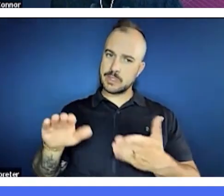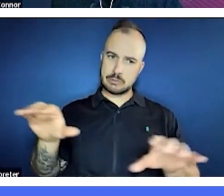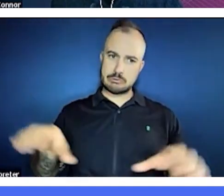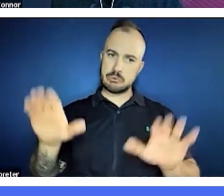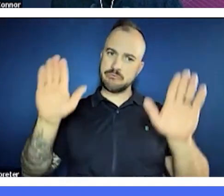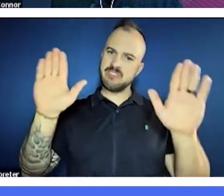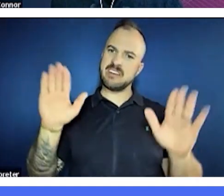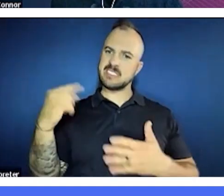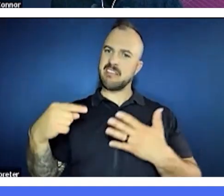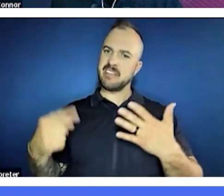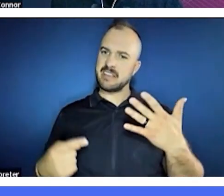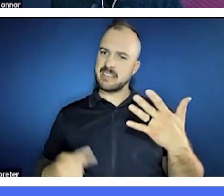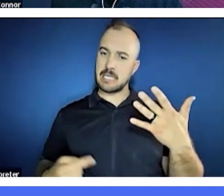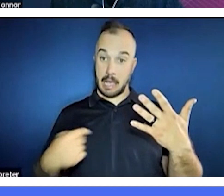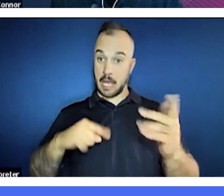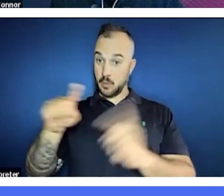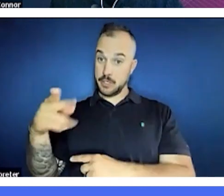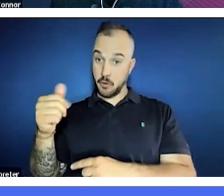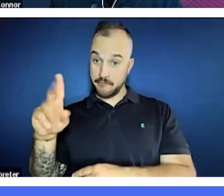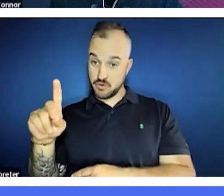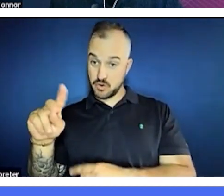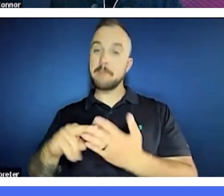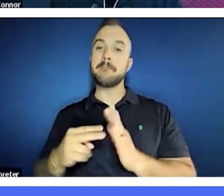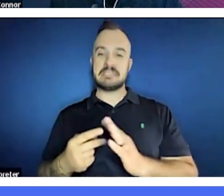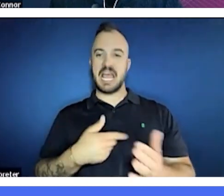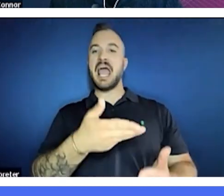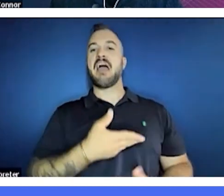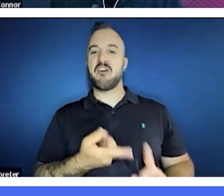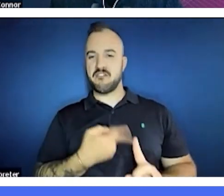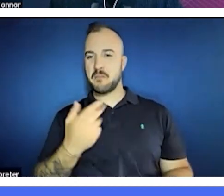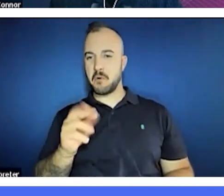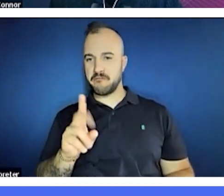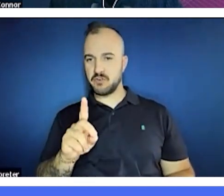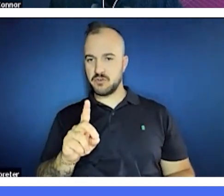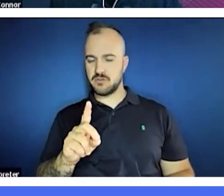and they go to Harvard because I went to Harvard." Now, true or not, the fact remains